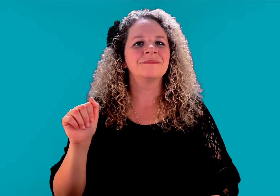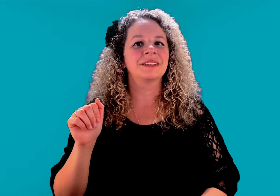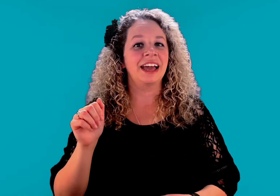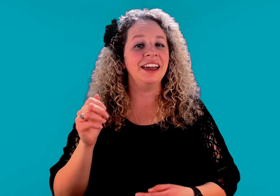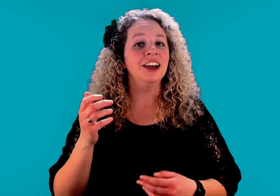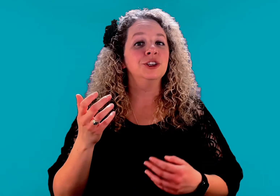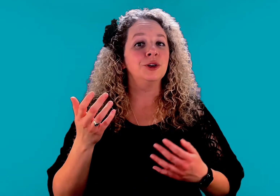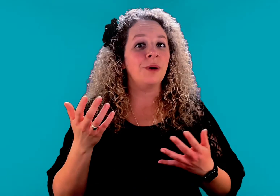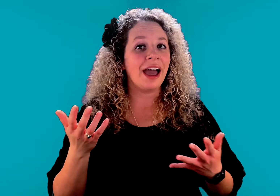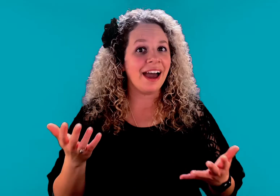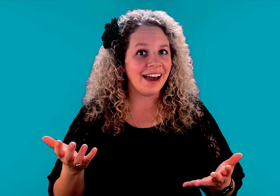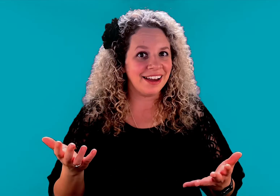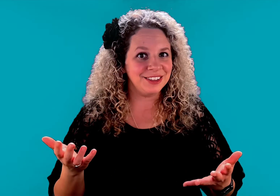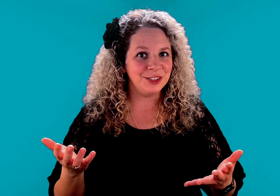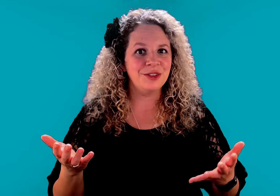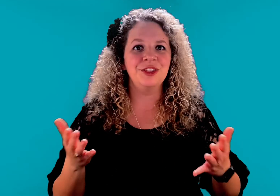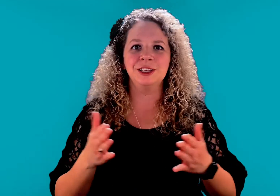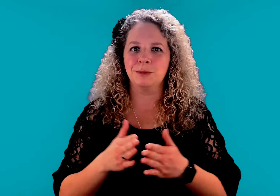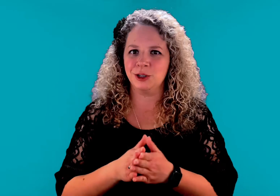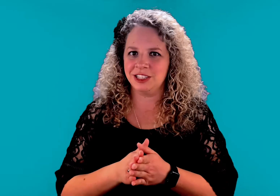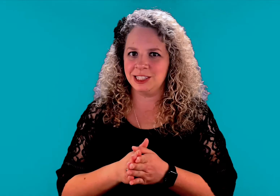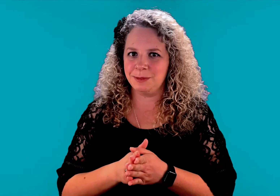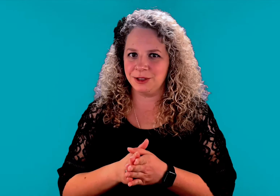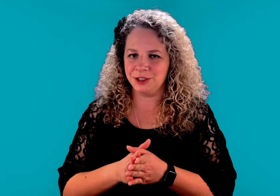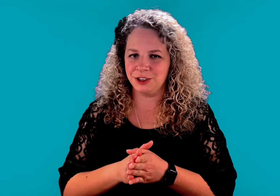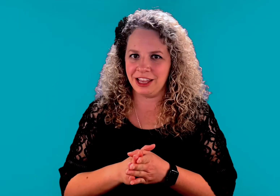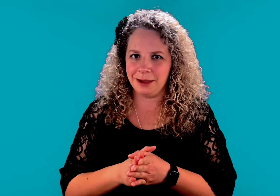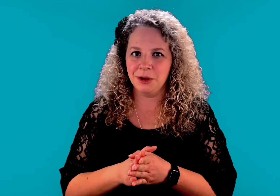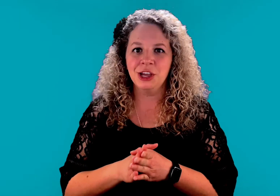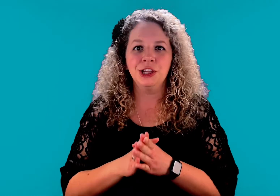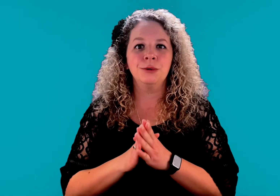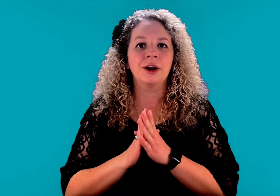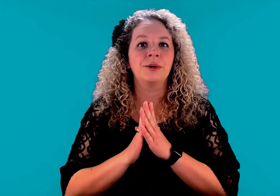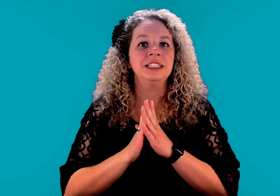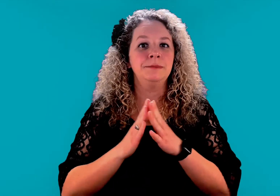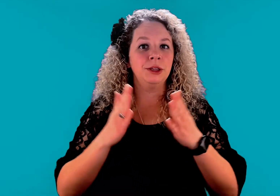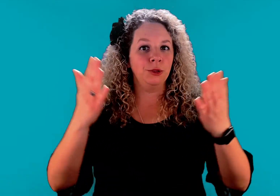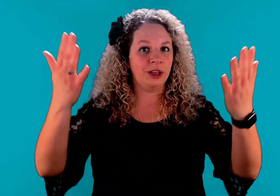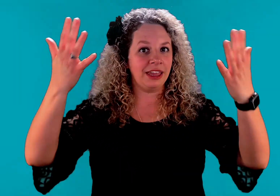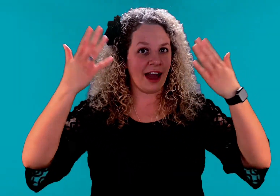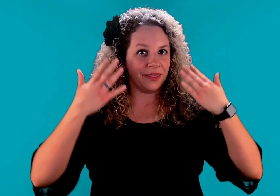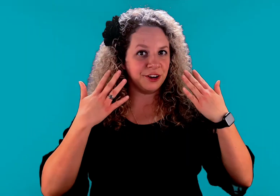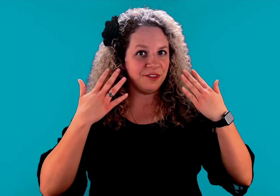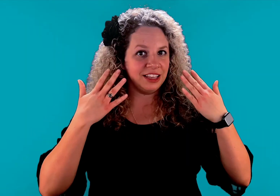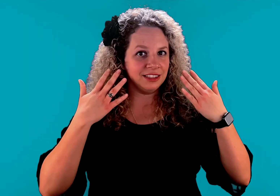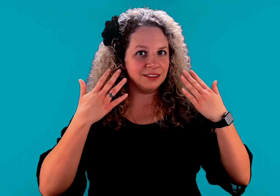Okay, so as this person spells their name, you are going to be looking at their face,